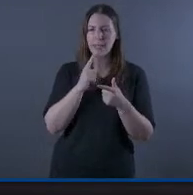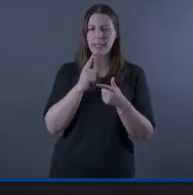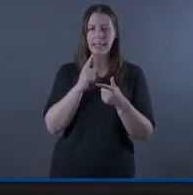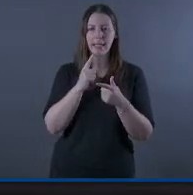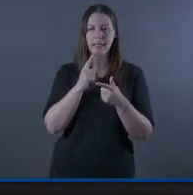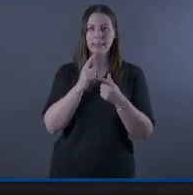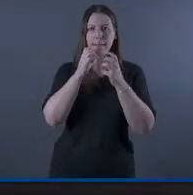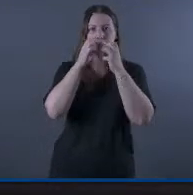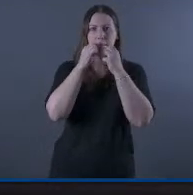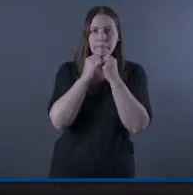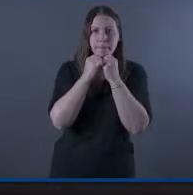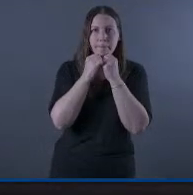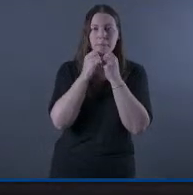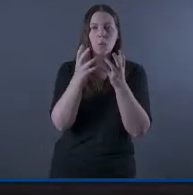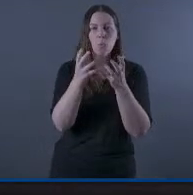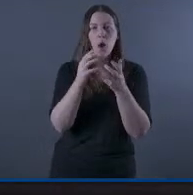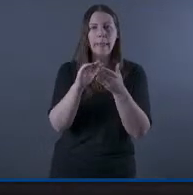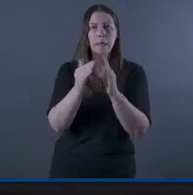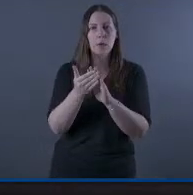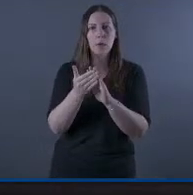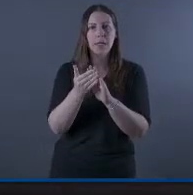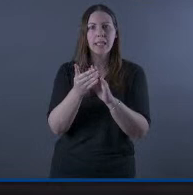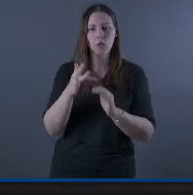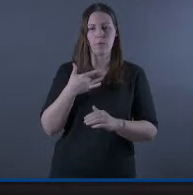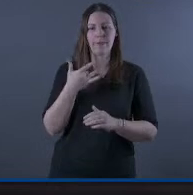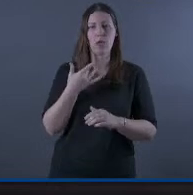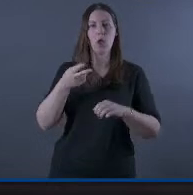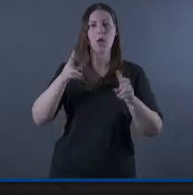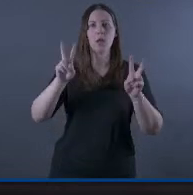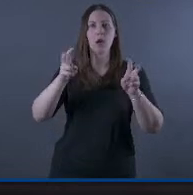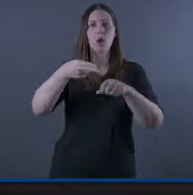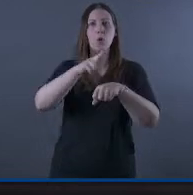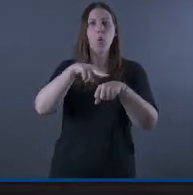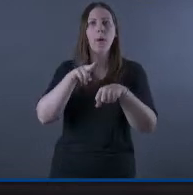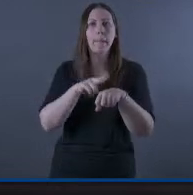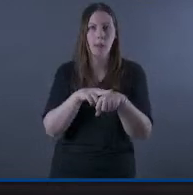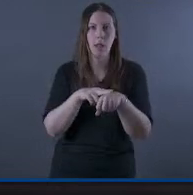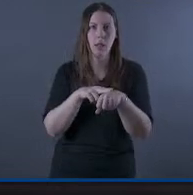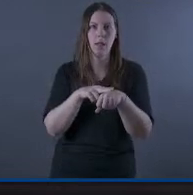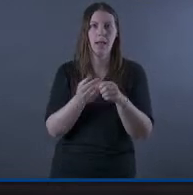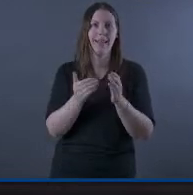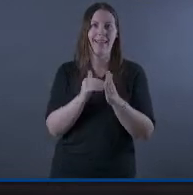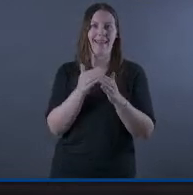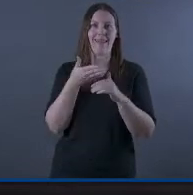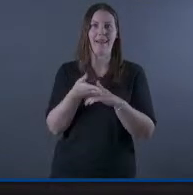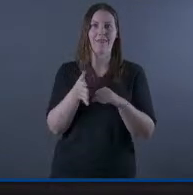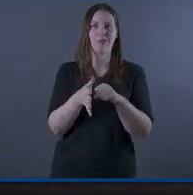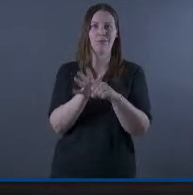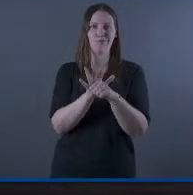to some sense of normalcy following this pandemic. And vaccine is certainly the answer to that.